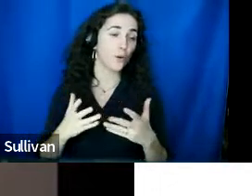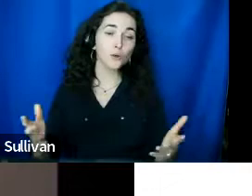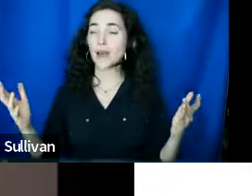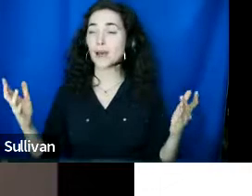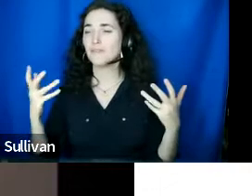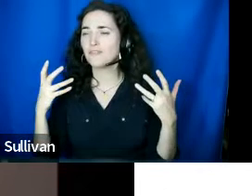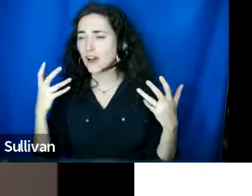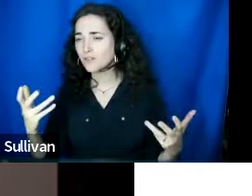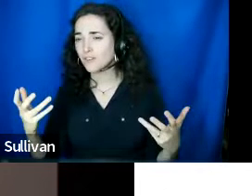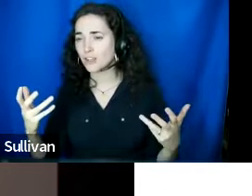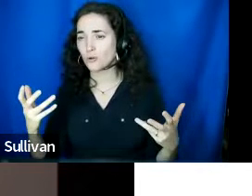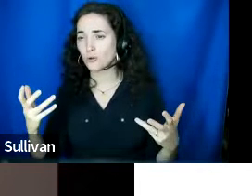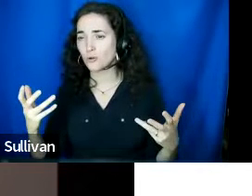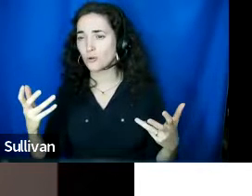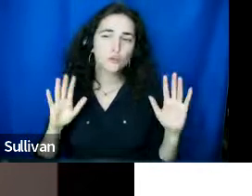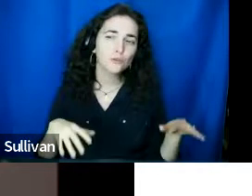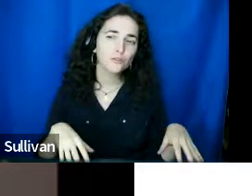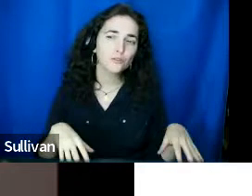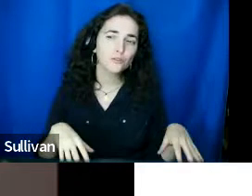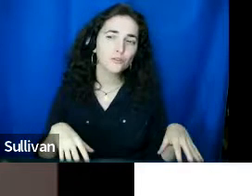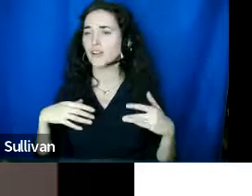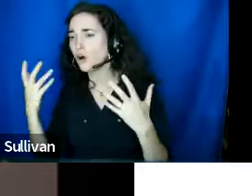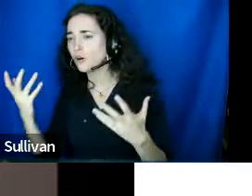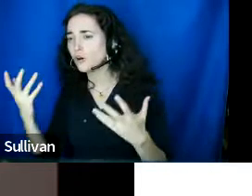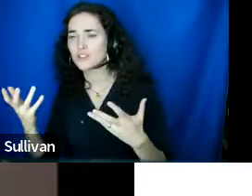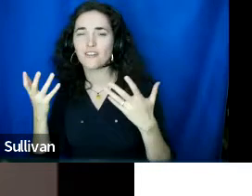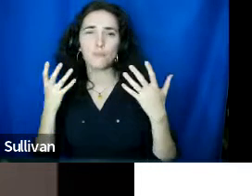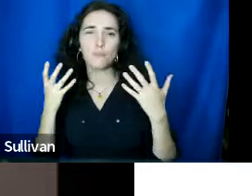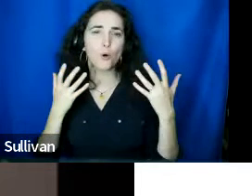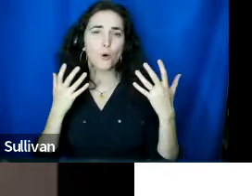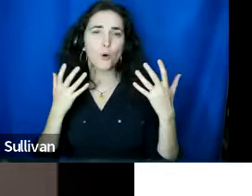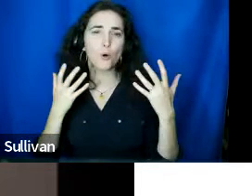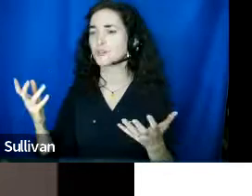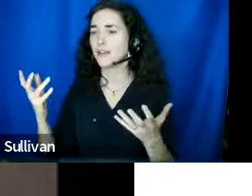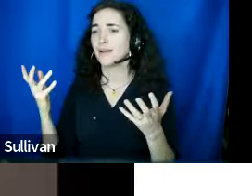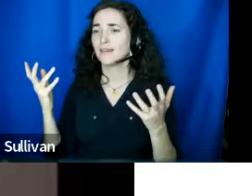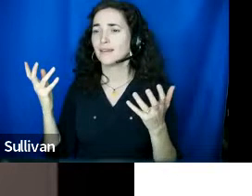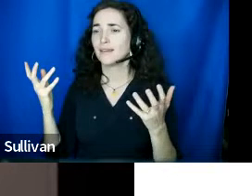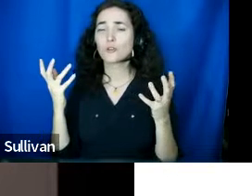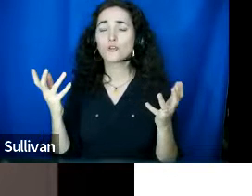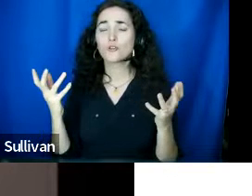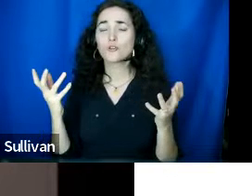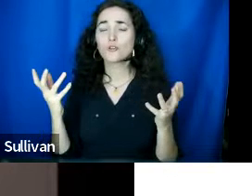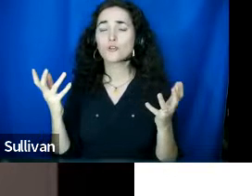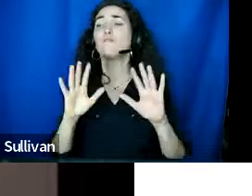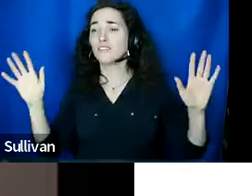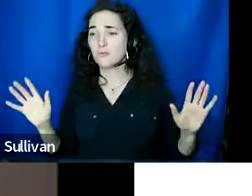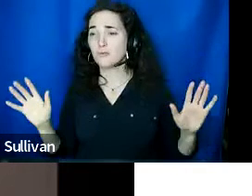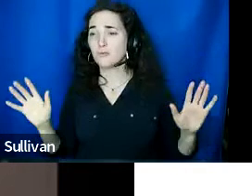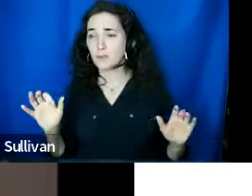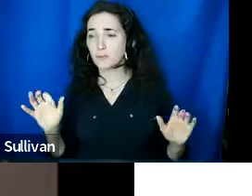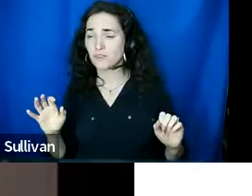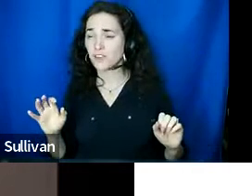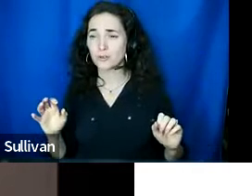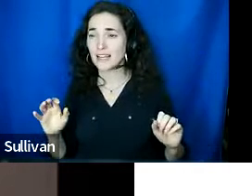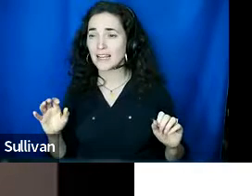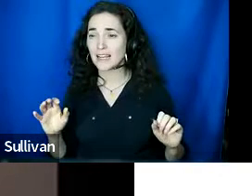Go on the web, find videos, find children's videos, find adults, there's deaf [unclear]... social media is full of Deaf people posting videos.